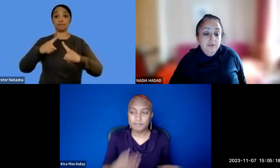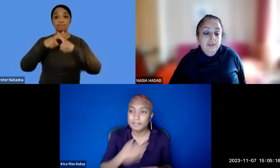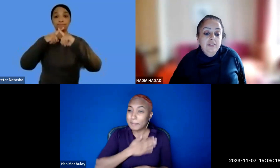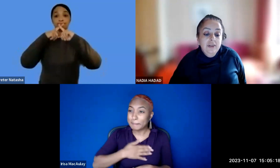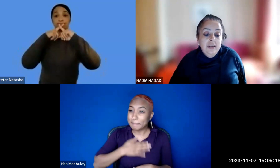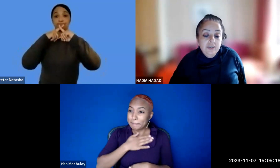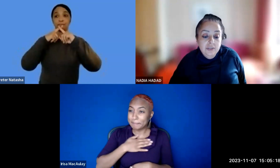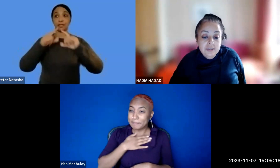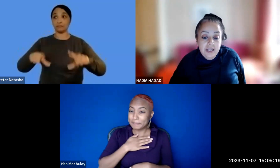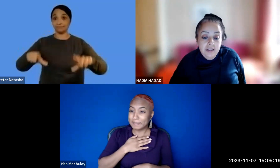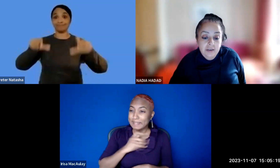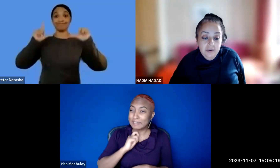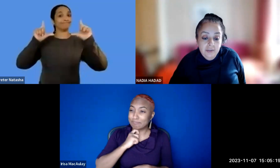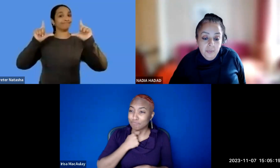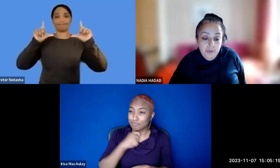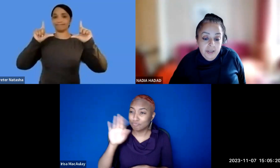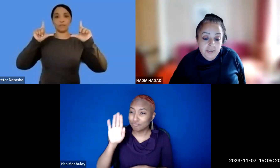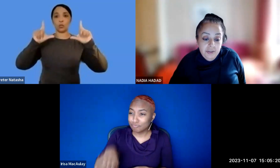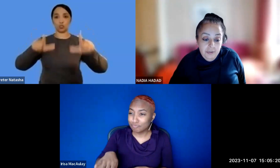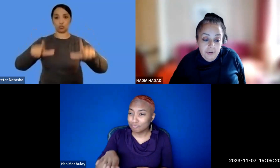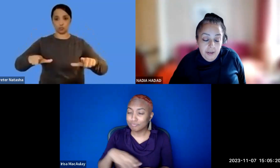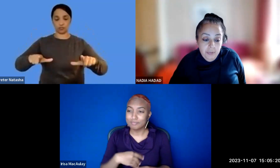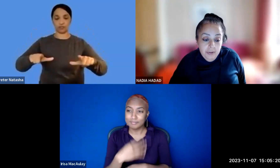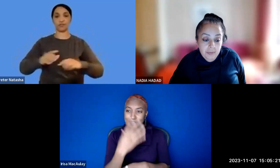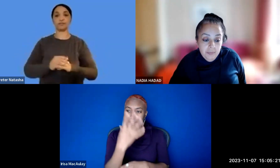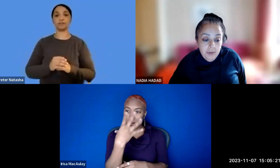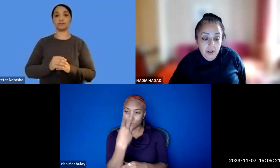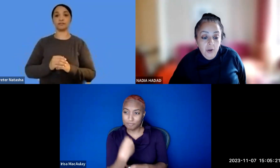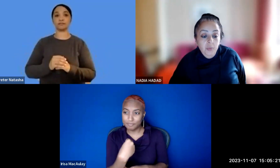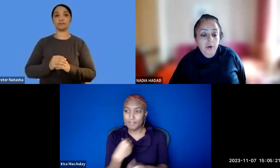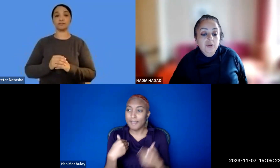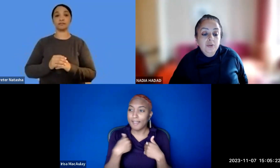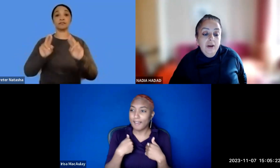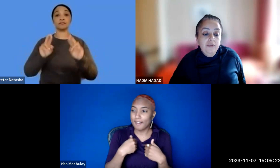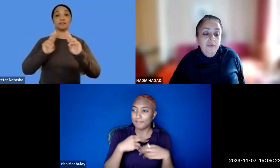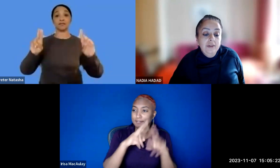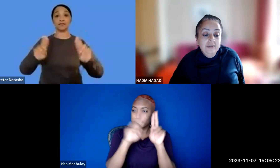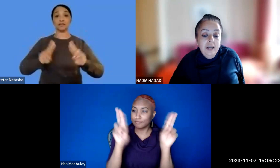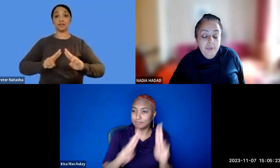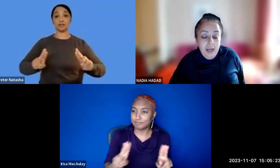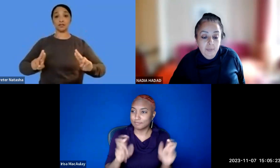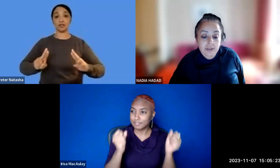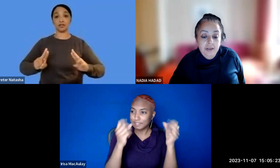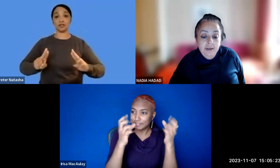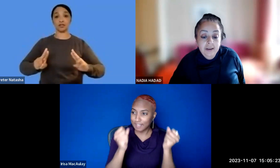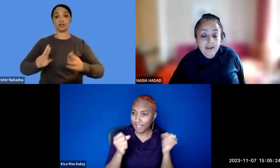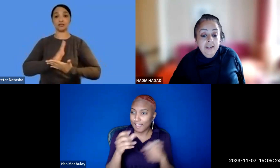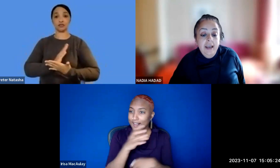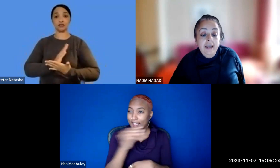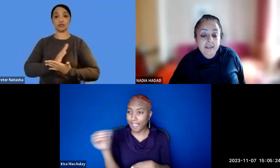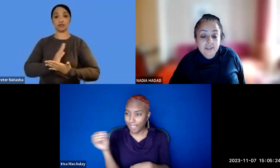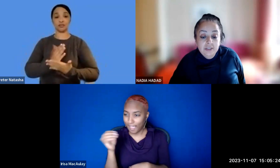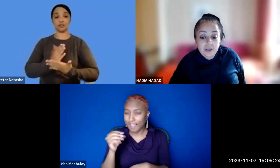There is international sign language interpretation available and real-time captioning in English.